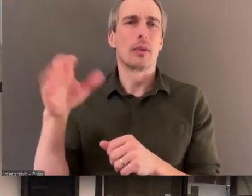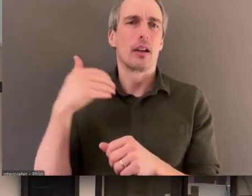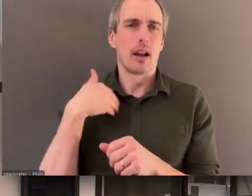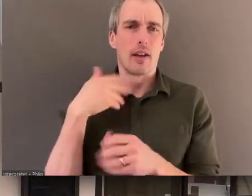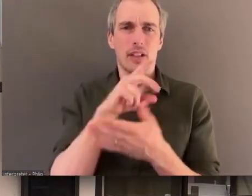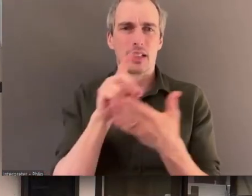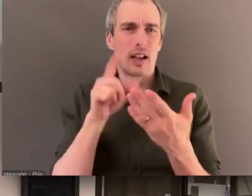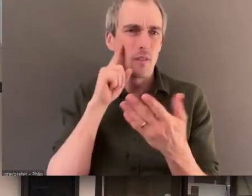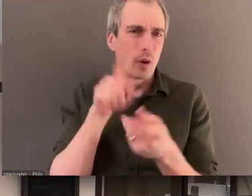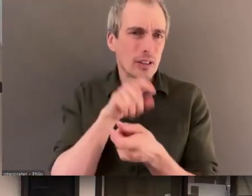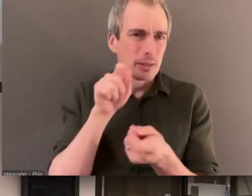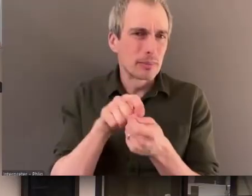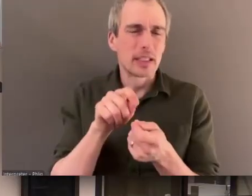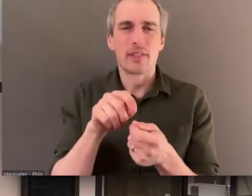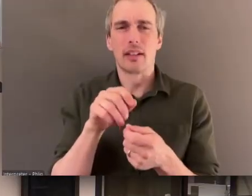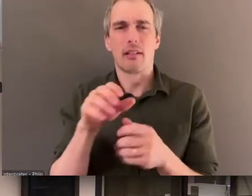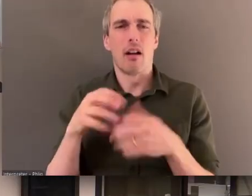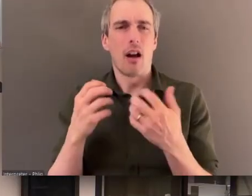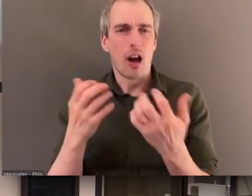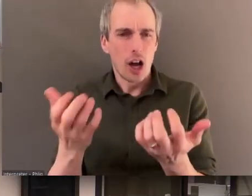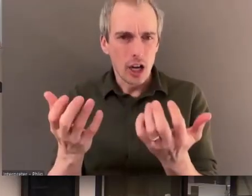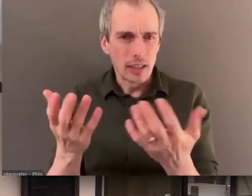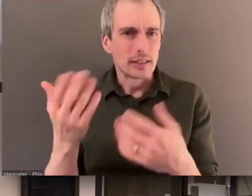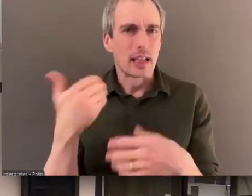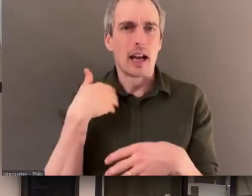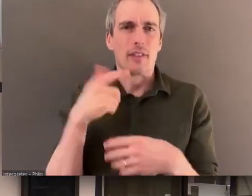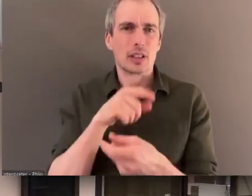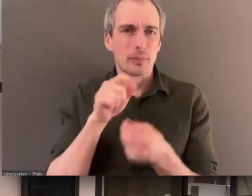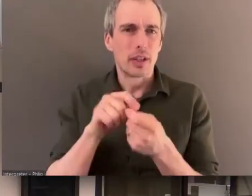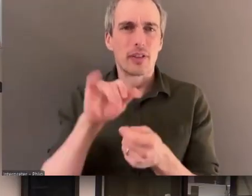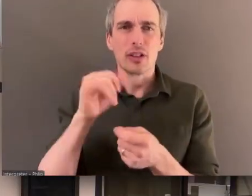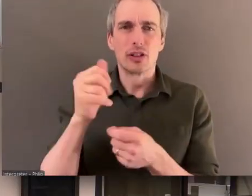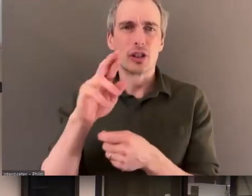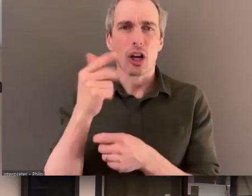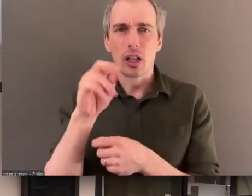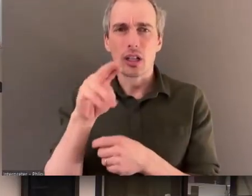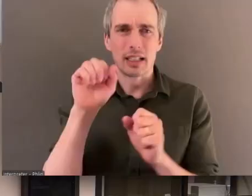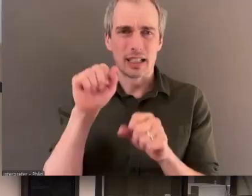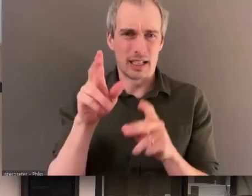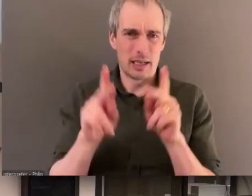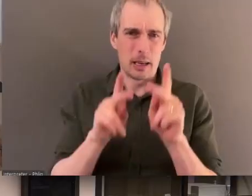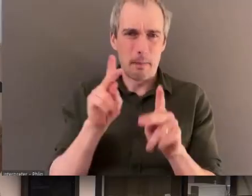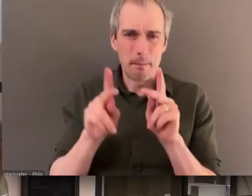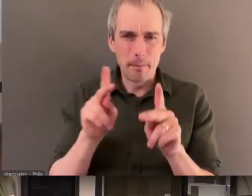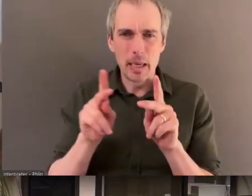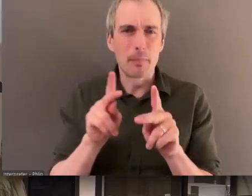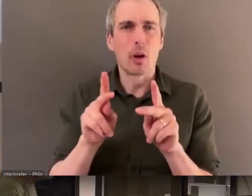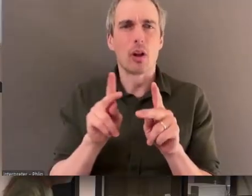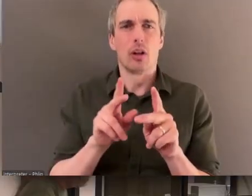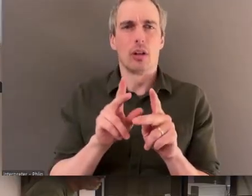Can people try to contribute to this by making their own agents for those edge cases? And if so, how can that work?